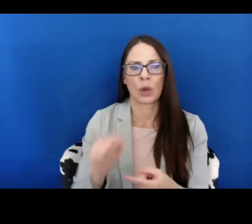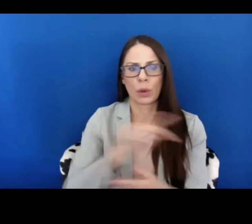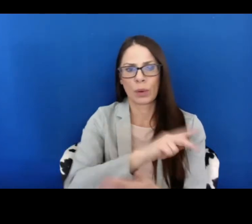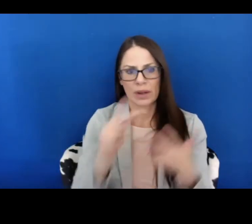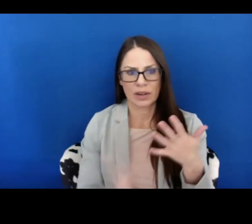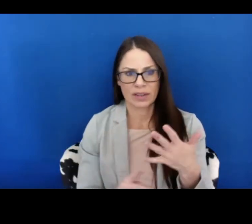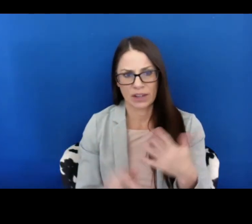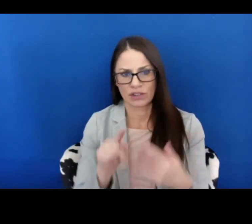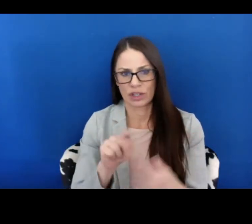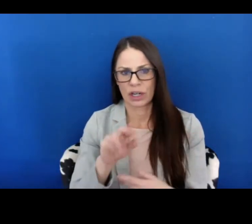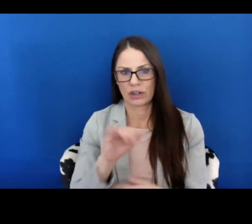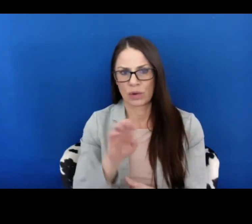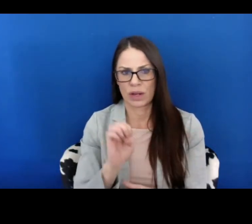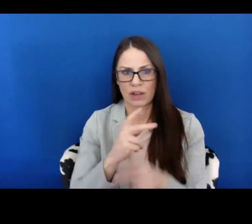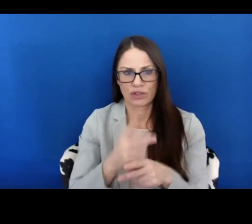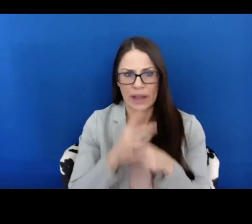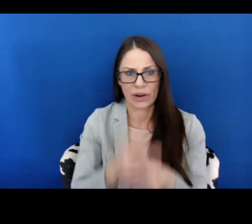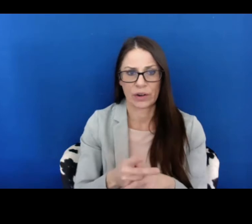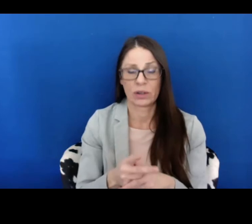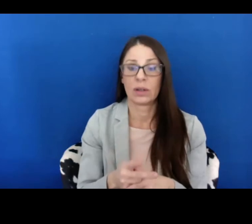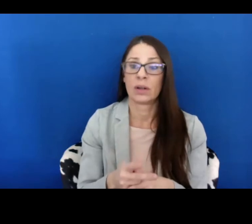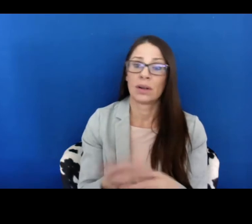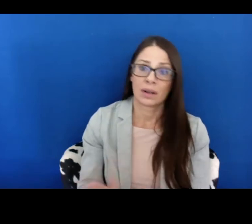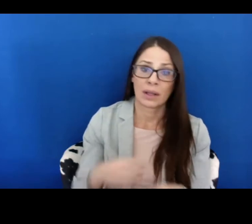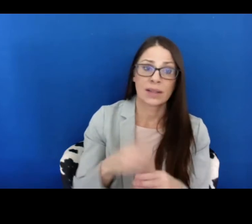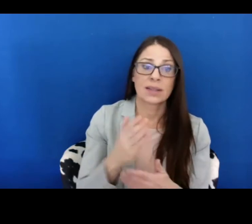15:24:14 Whereas, at least in some forms of surveying that healthcare decision makers